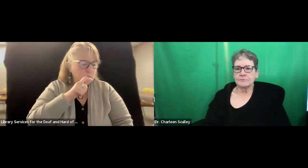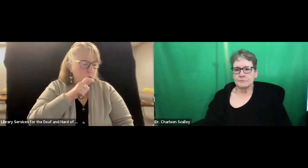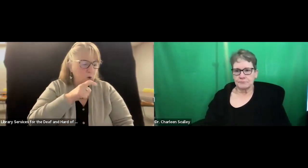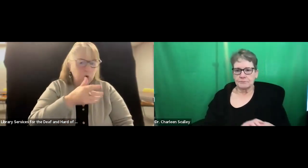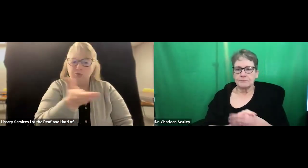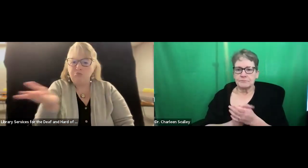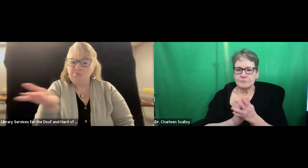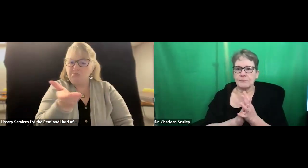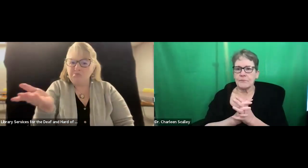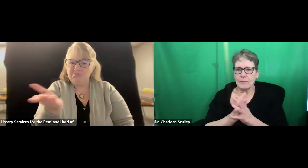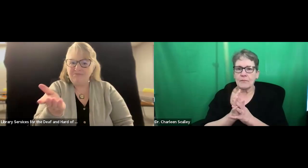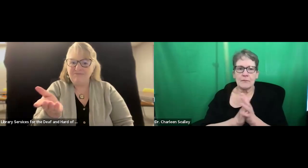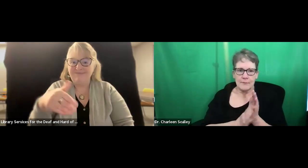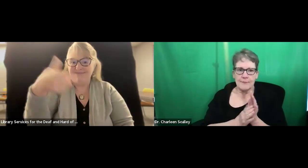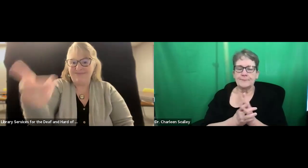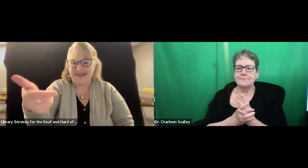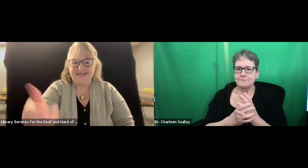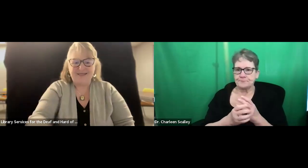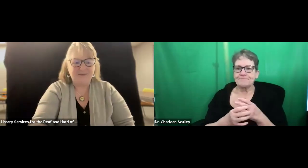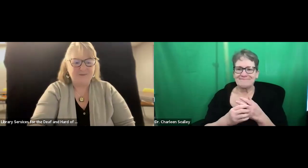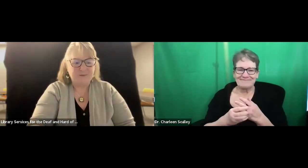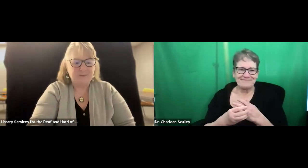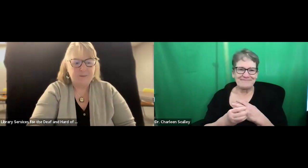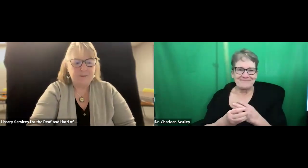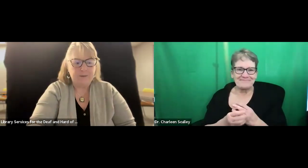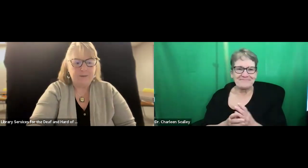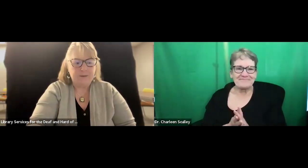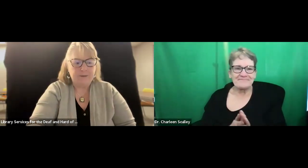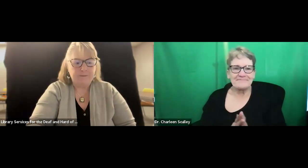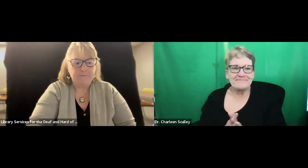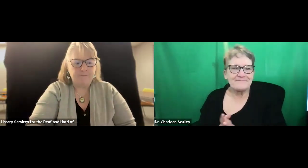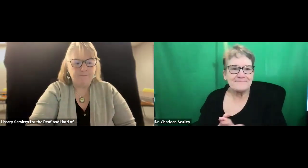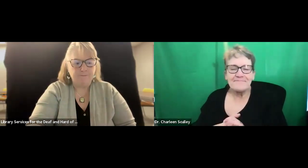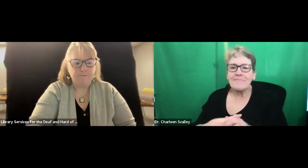as it goes through the legislative review and processes? Can you address that, Char?